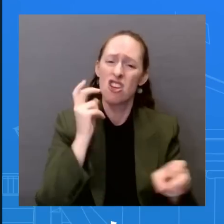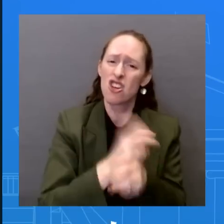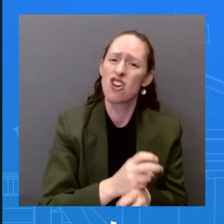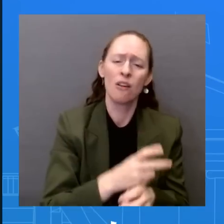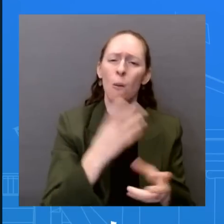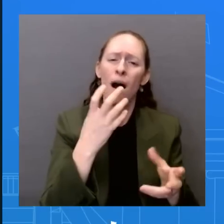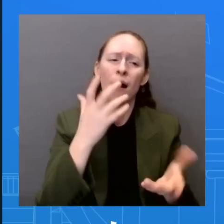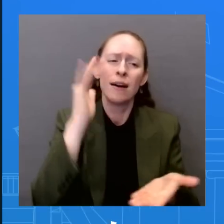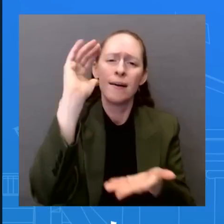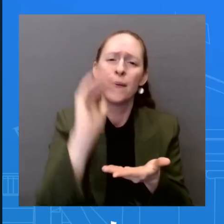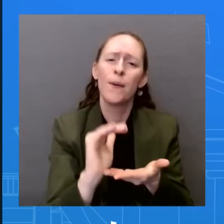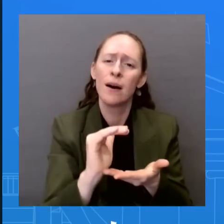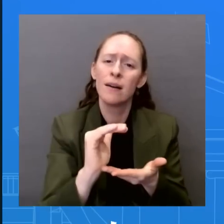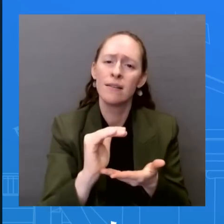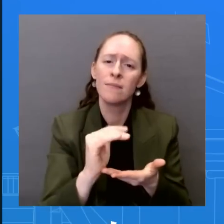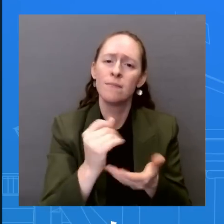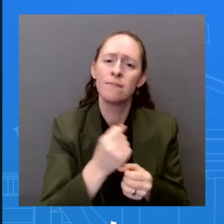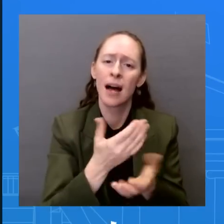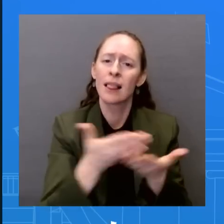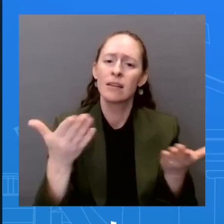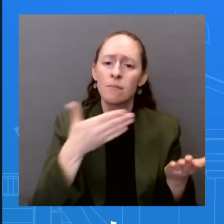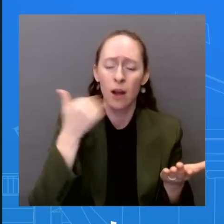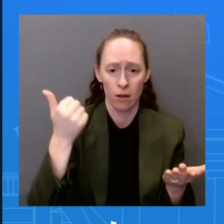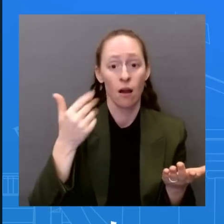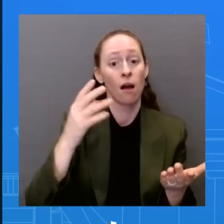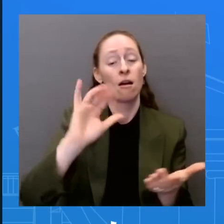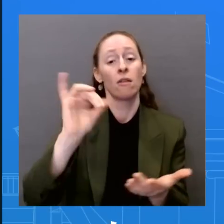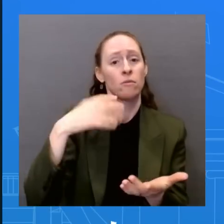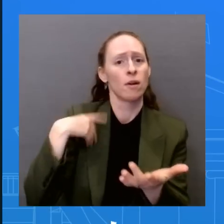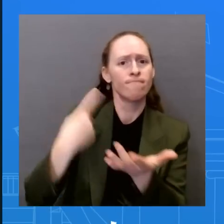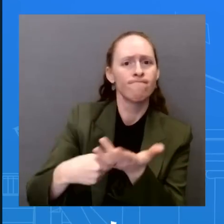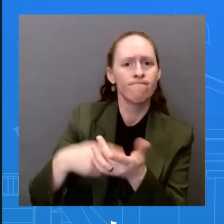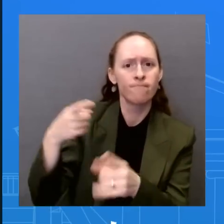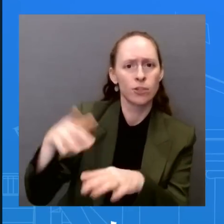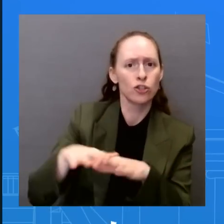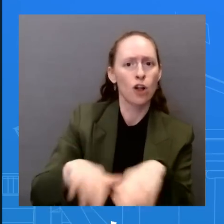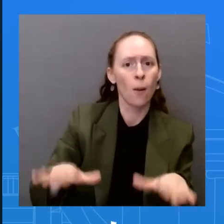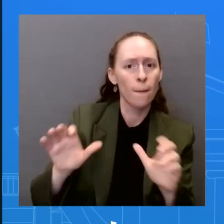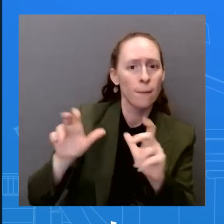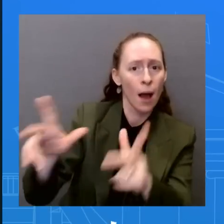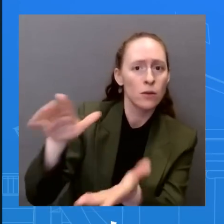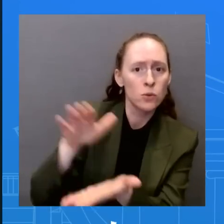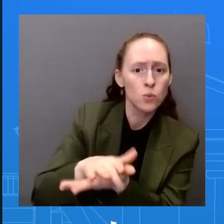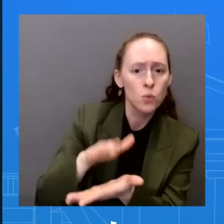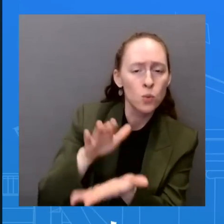and we know that's the case in Uvalde, Texas. Our message to the Uvalde community